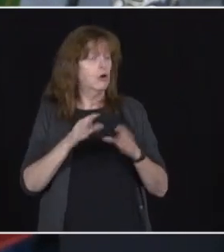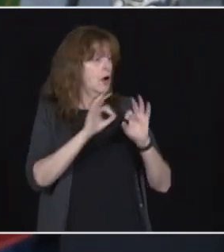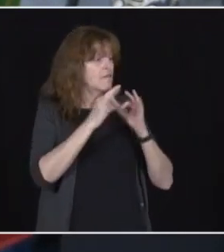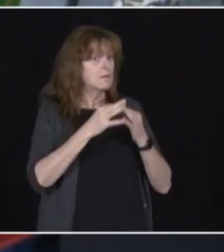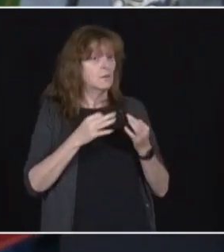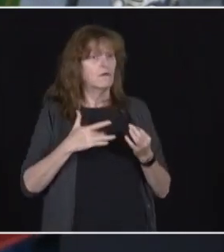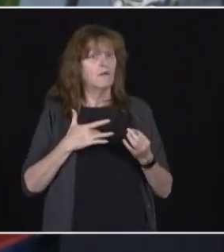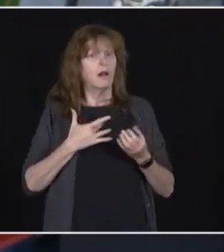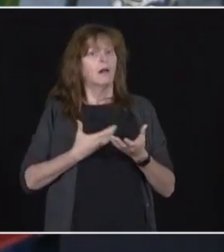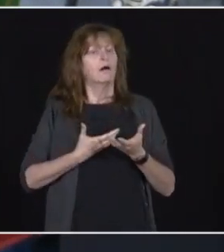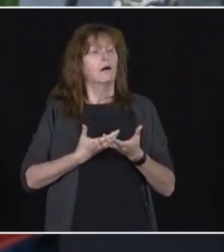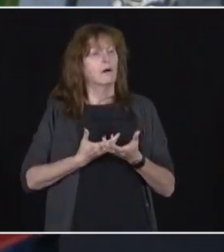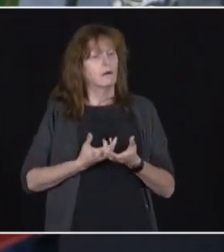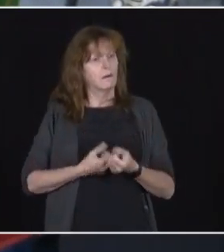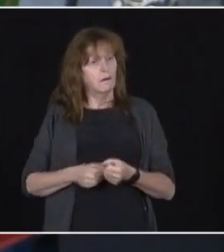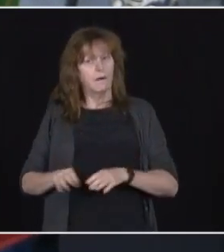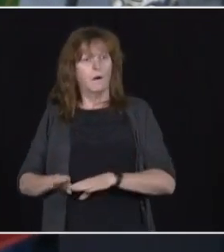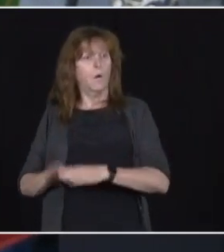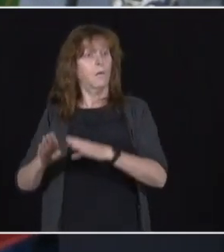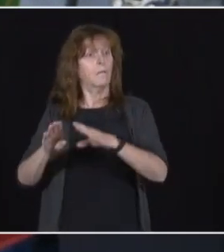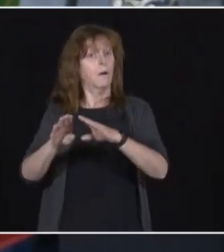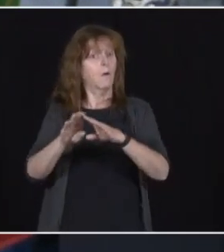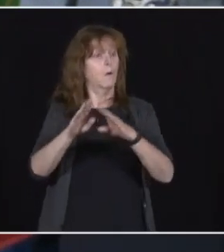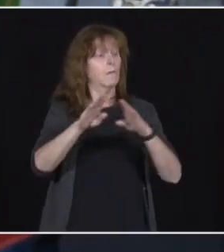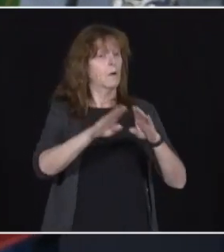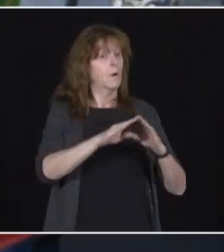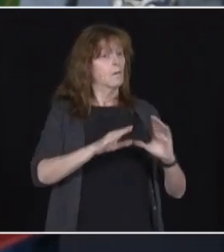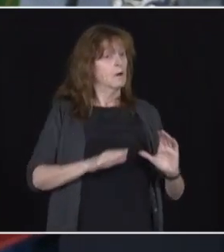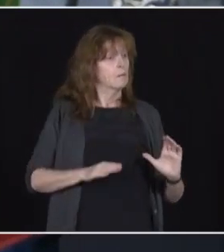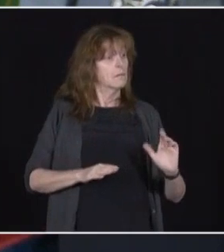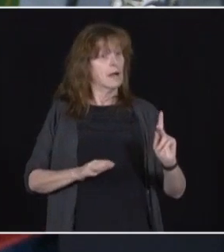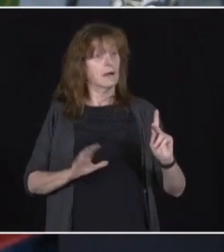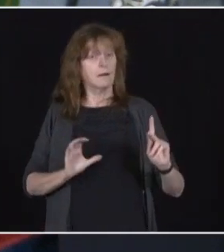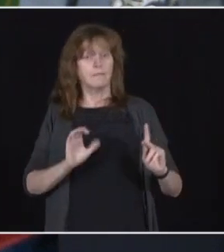need to open the businesses and resumed their daily lives.